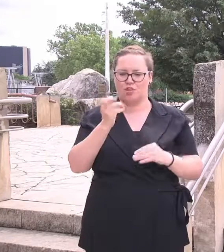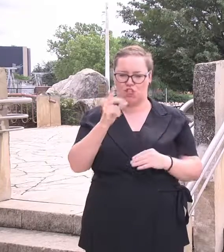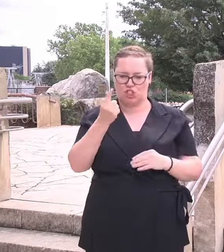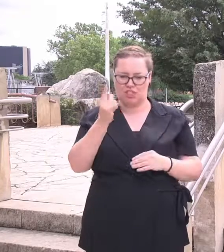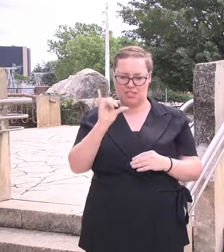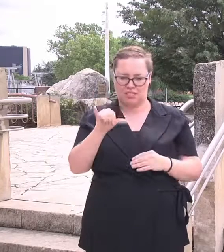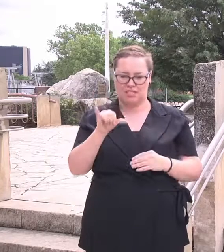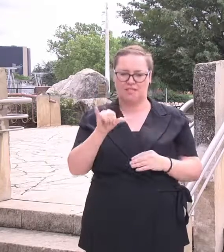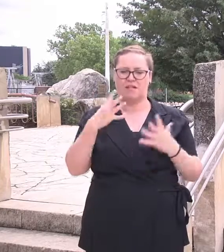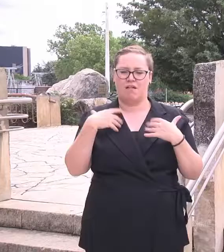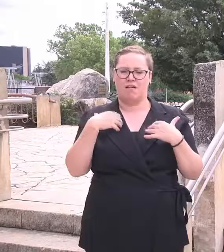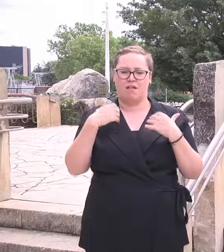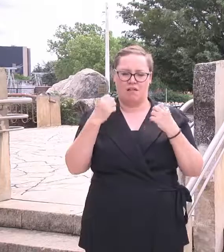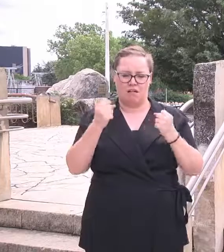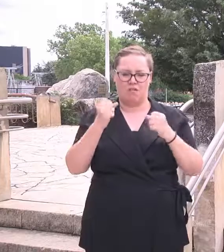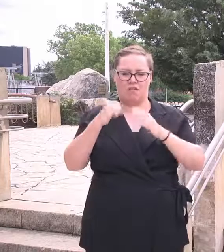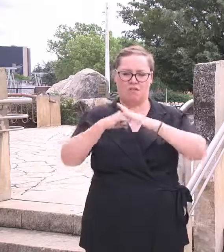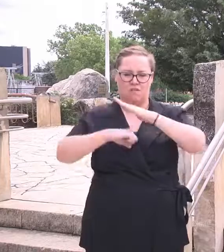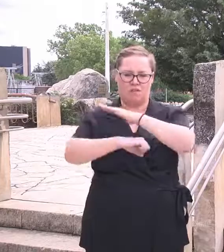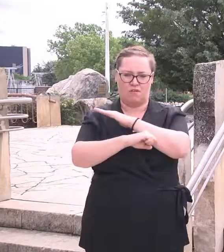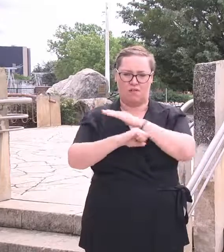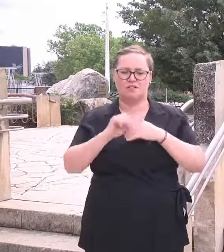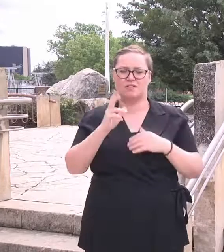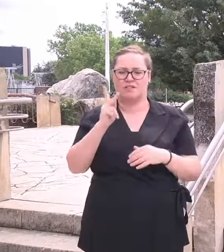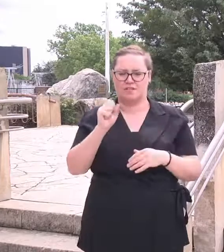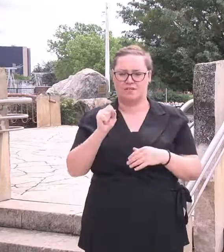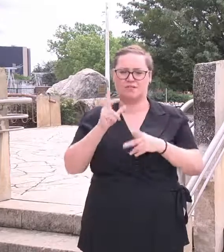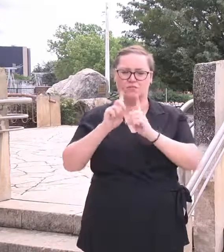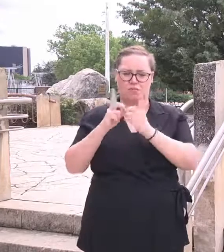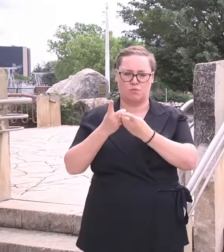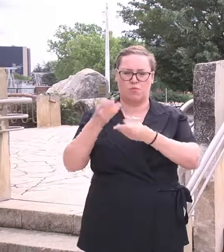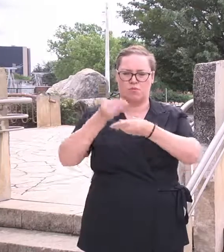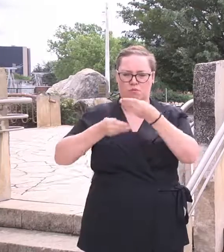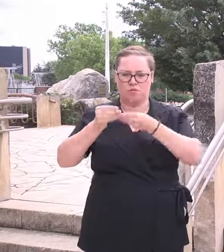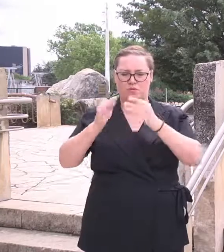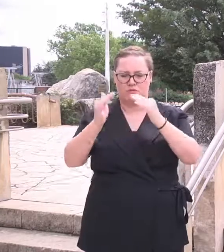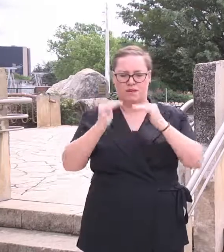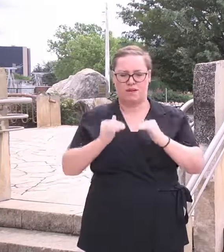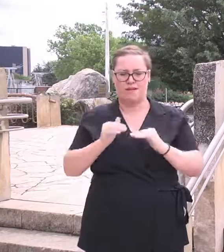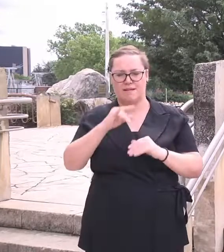Kansas Health Foundation uh we also want to thank our keeper Kid Zone sponsor Fidelity Bank and to